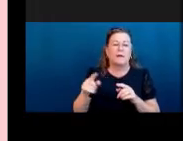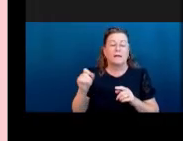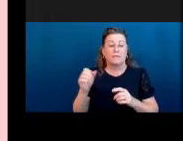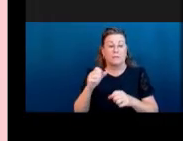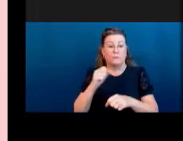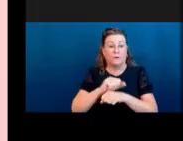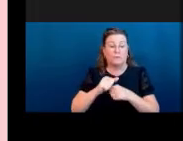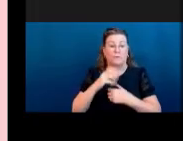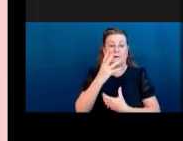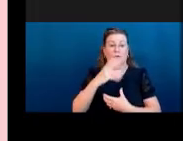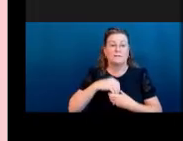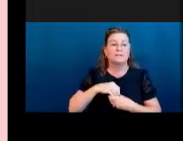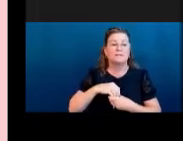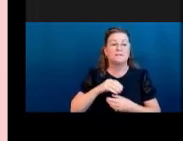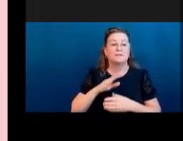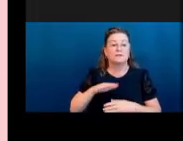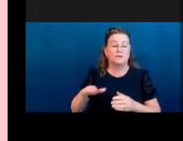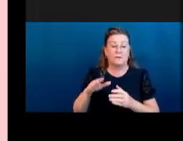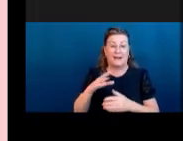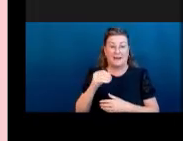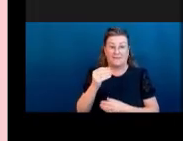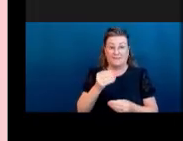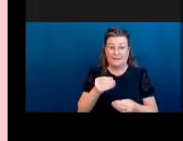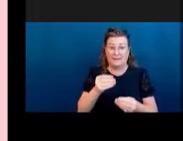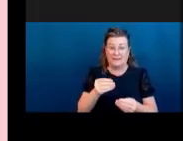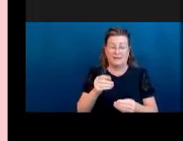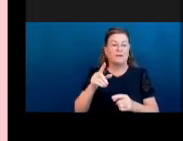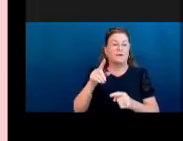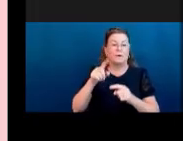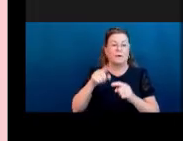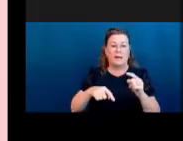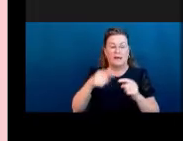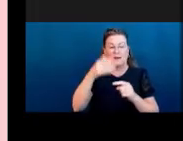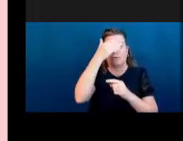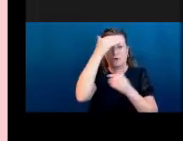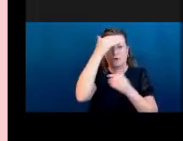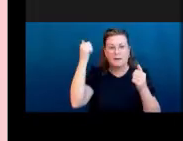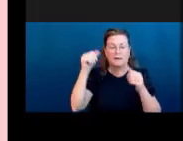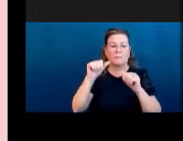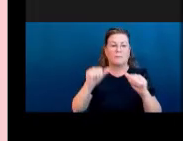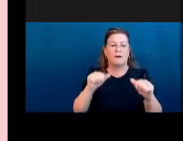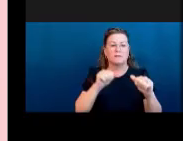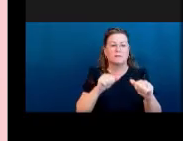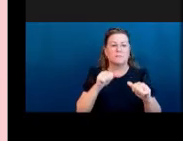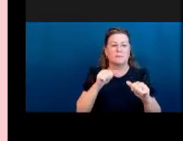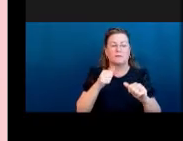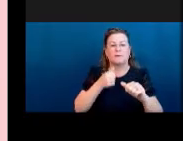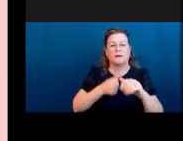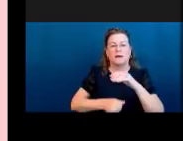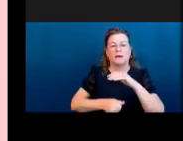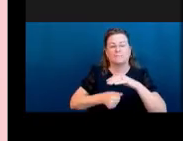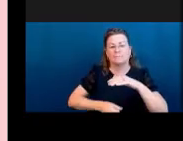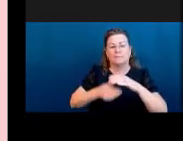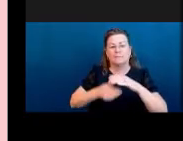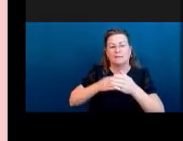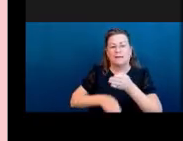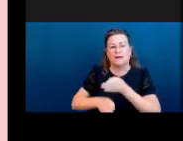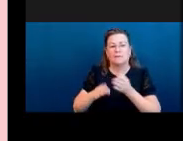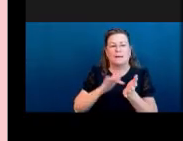with feeding you cannot forget about the possible underlying medical etiologies. And unfortunately, a lot of the kids